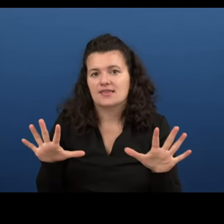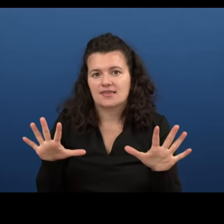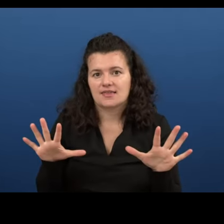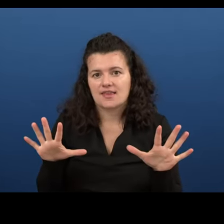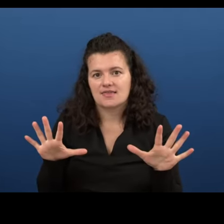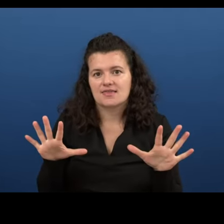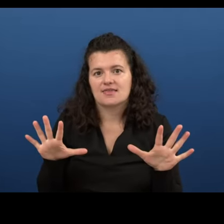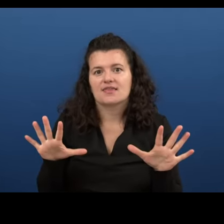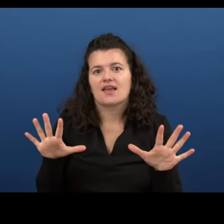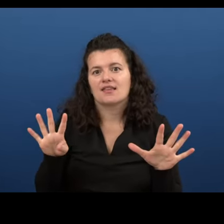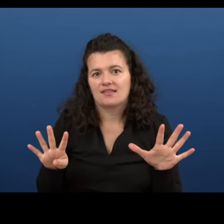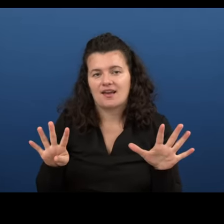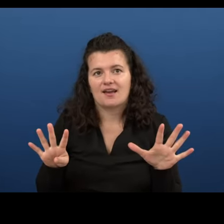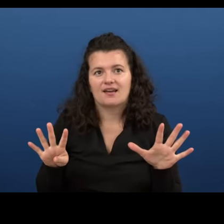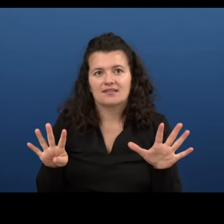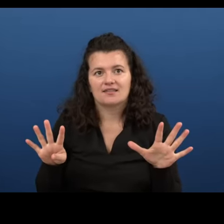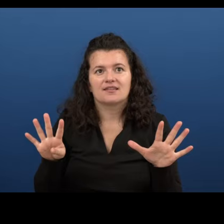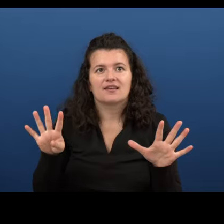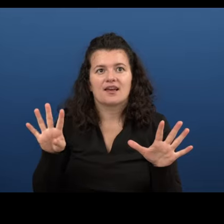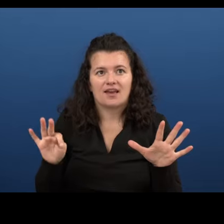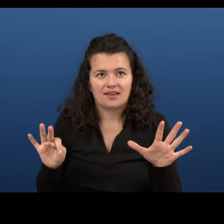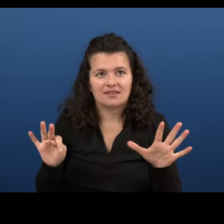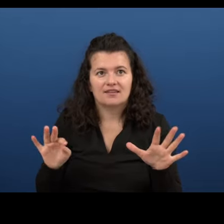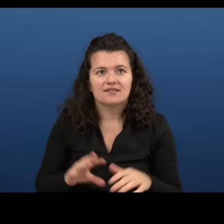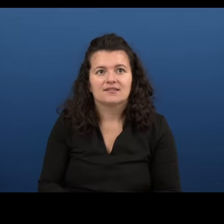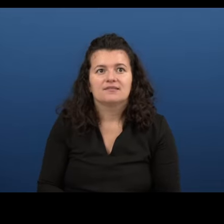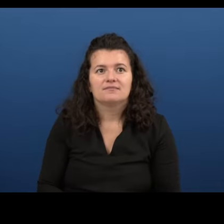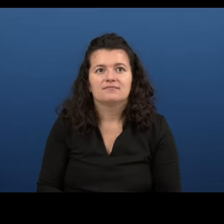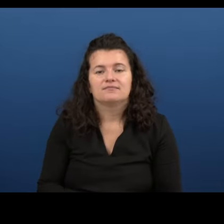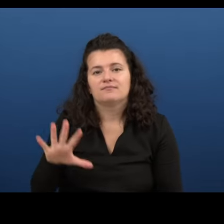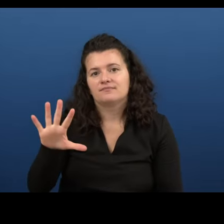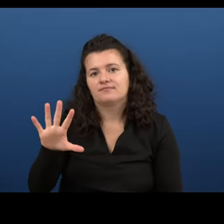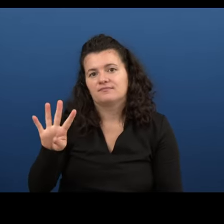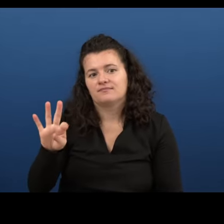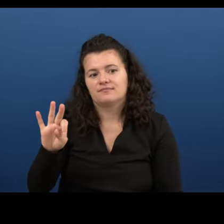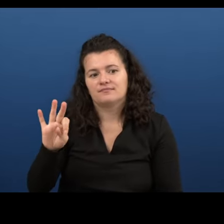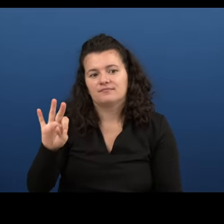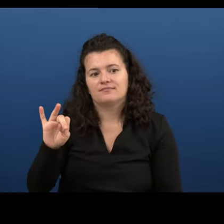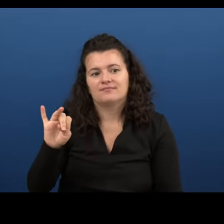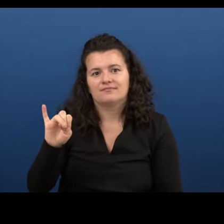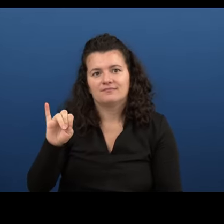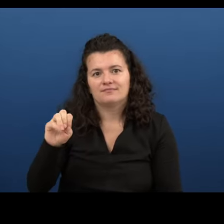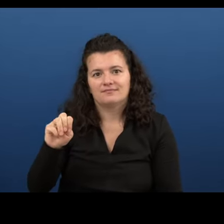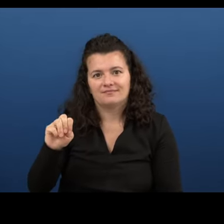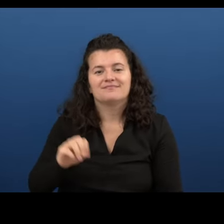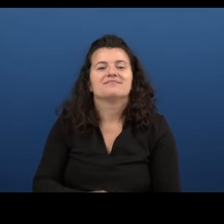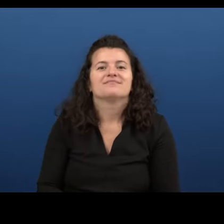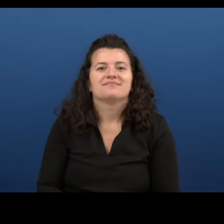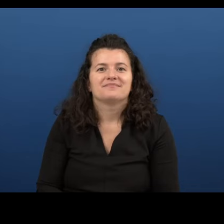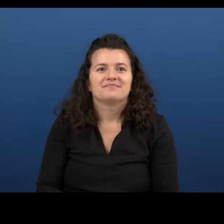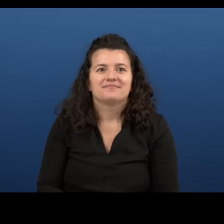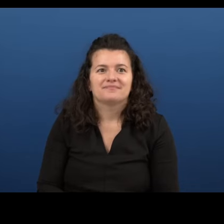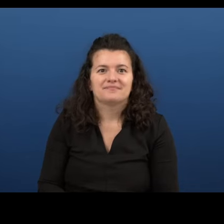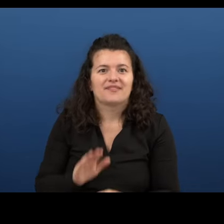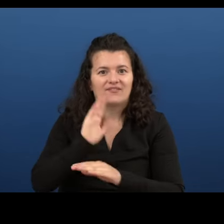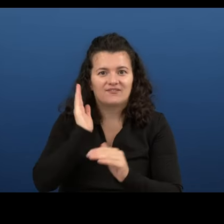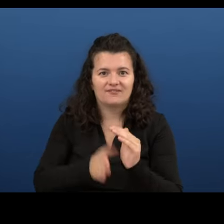11:29:59 Still, to vote. 11:30:01 54321, I'm ending the poll now, and